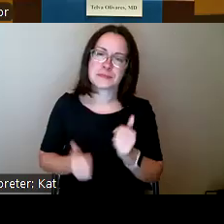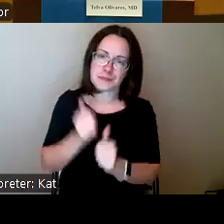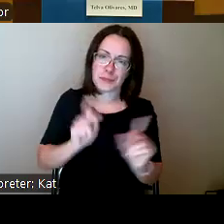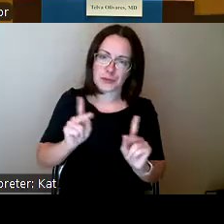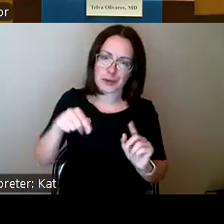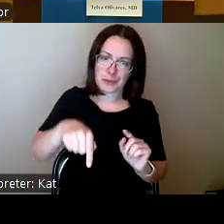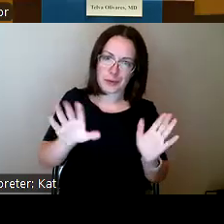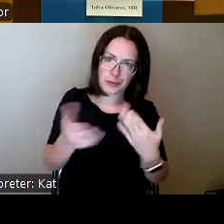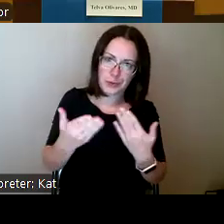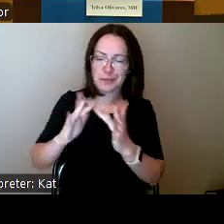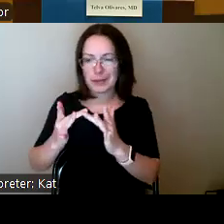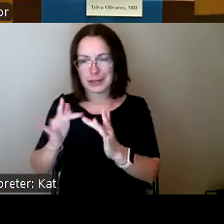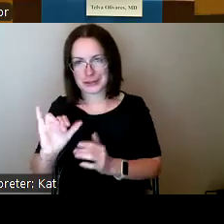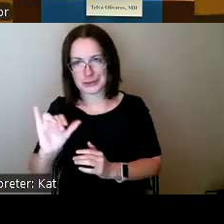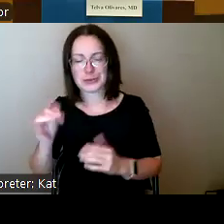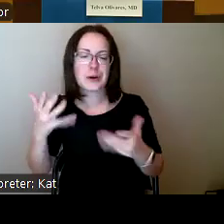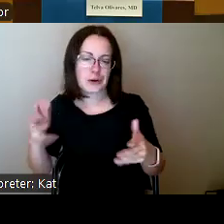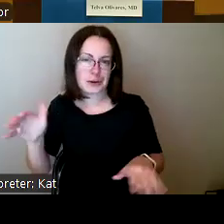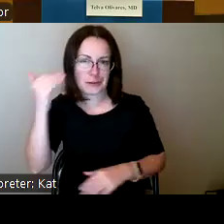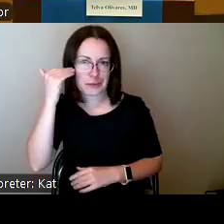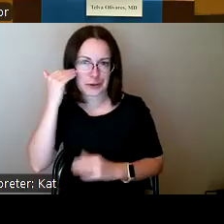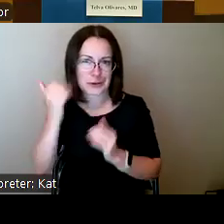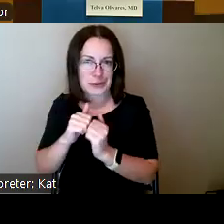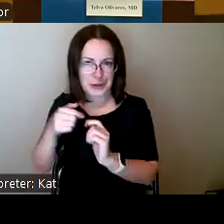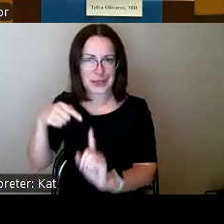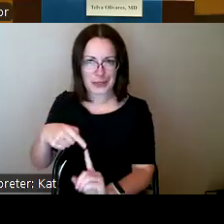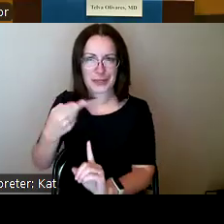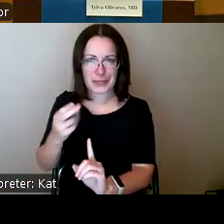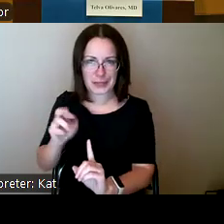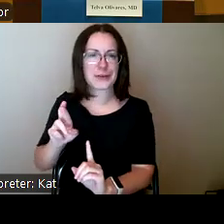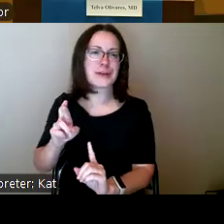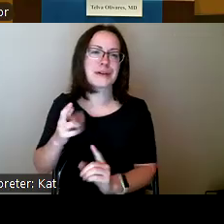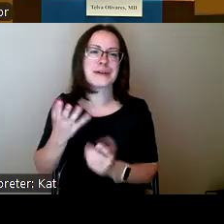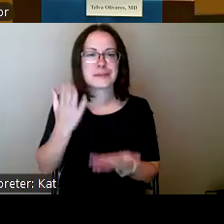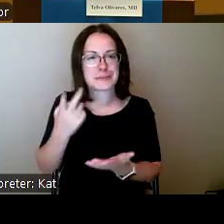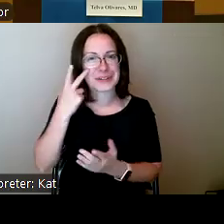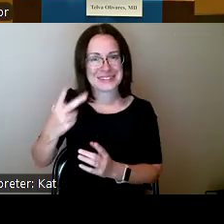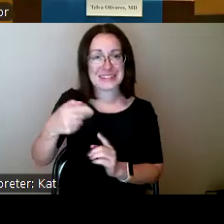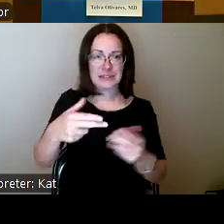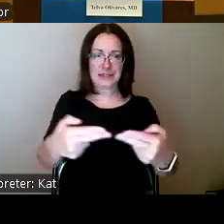online um, are familiar with her. You probably see her name in front of me. That's not me. But,